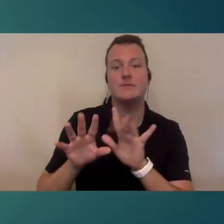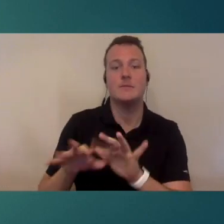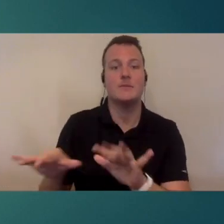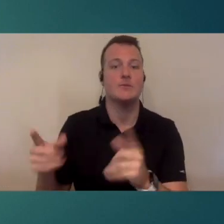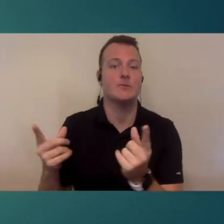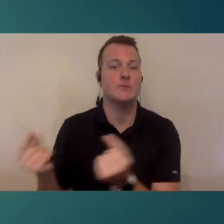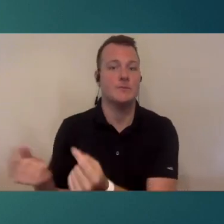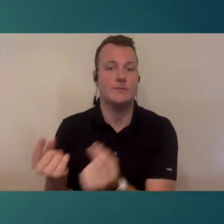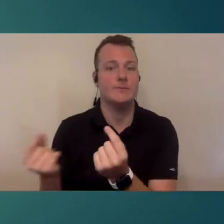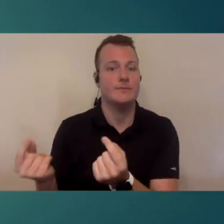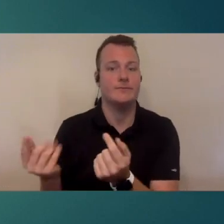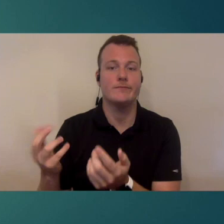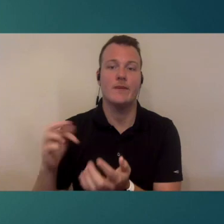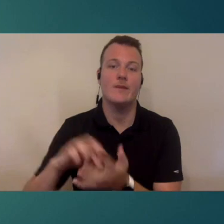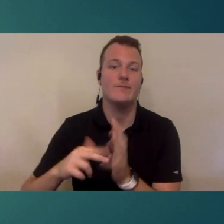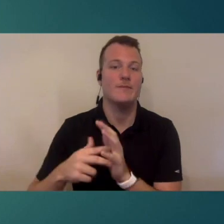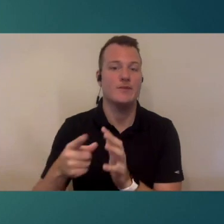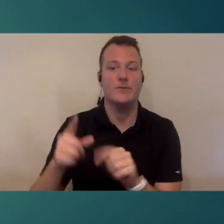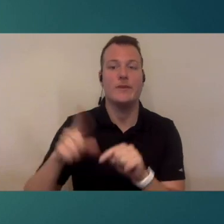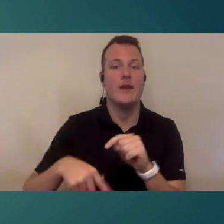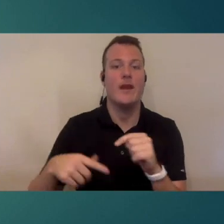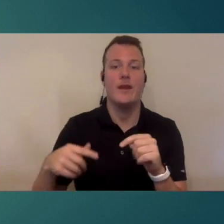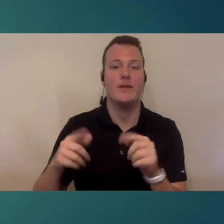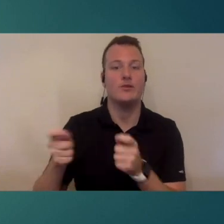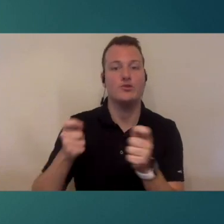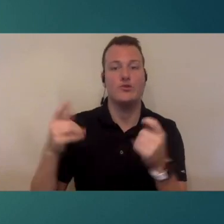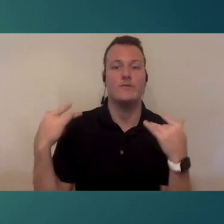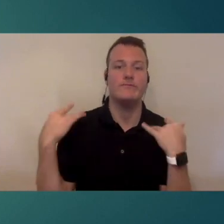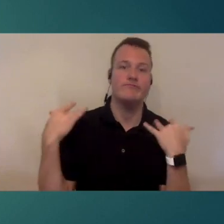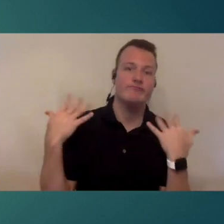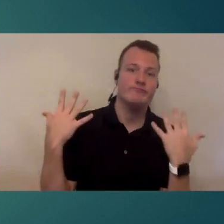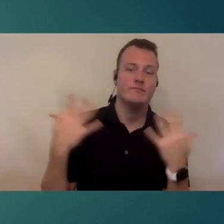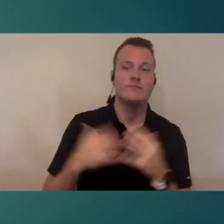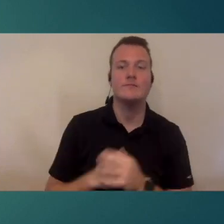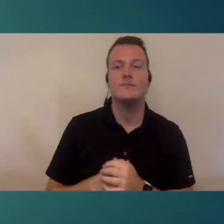determined, that you don't necessarily get to set. So those are a couple things